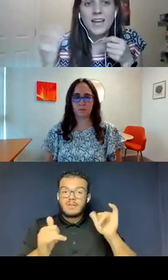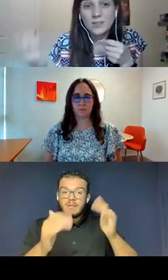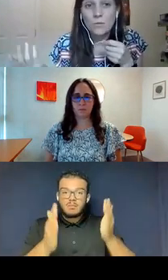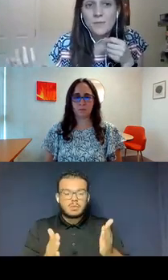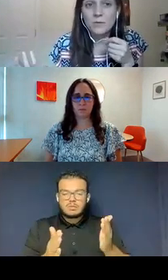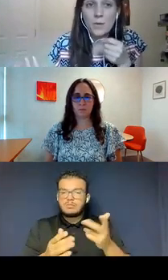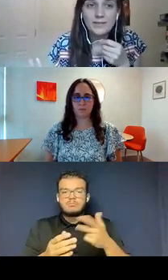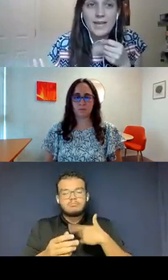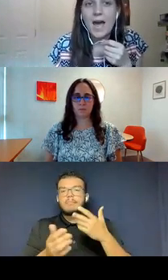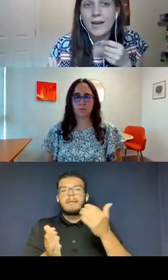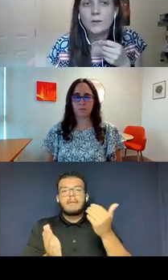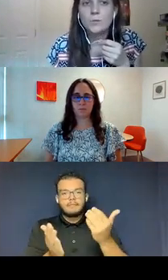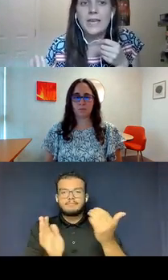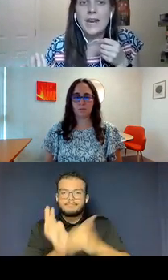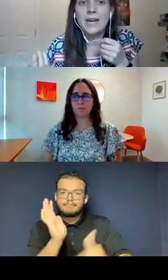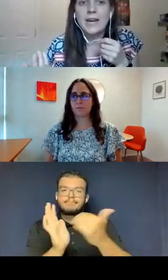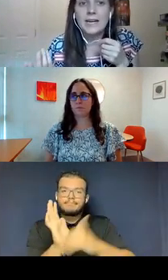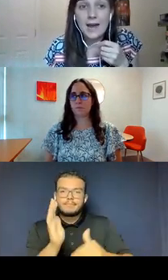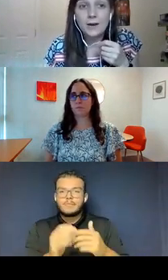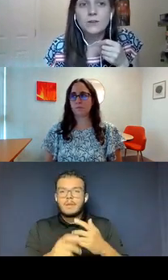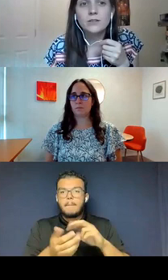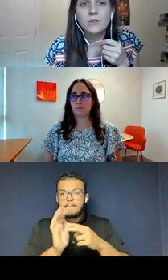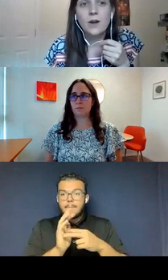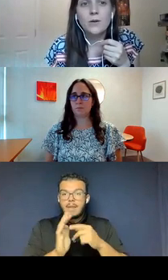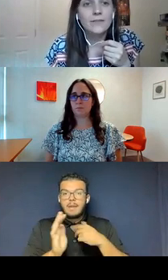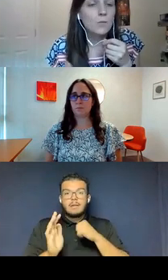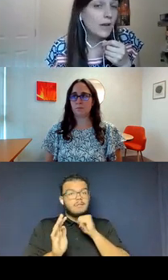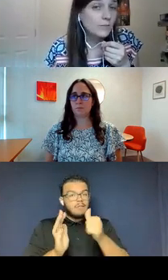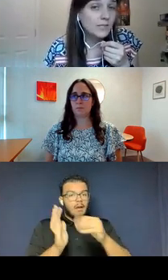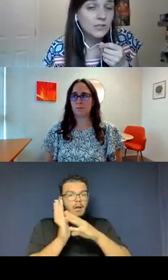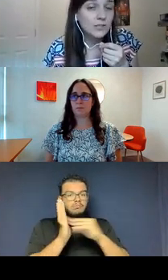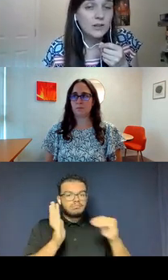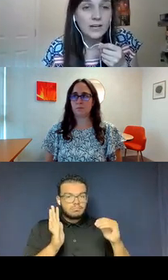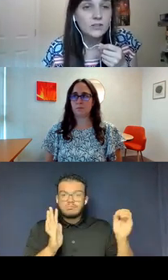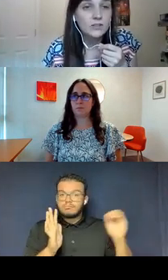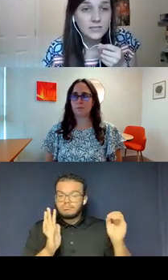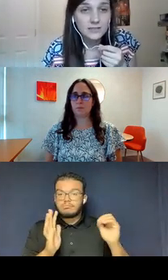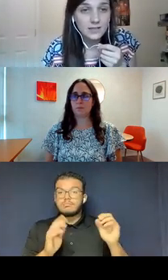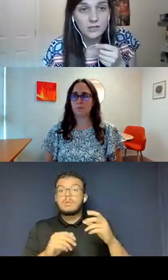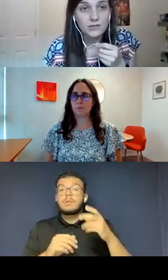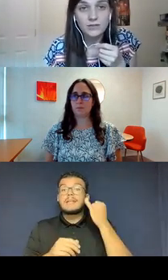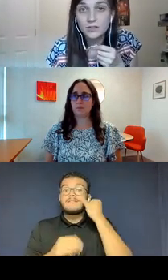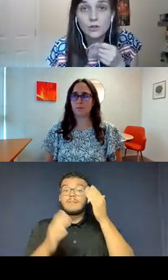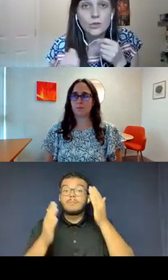That's what we mean when we say unduplicated count. So if someone comes into your agency seeking services